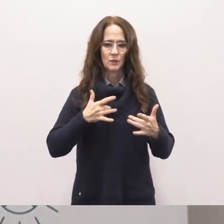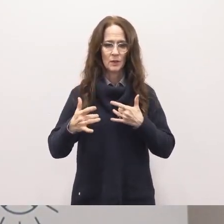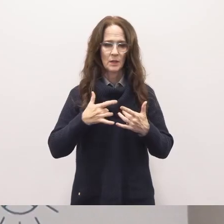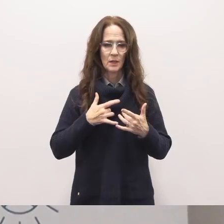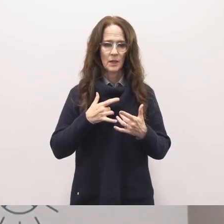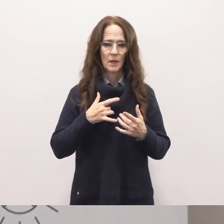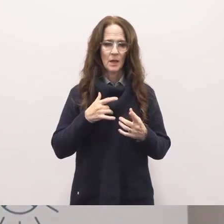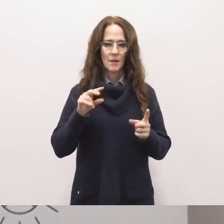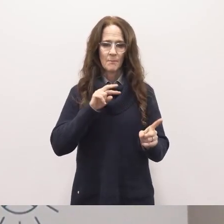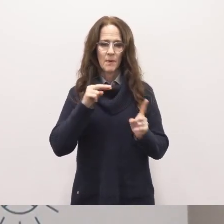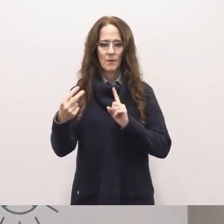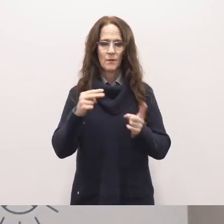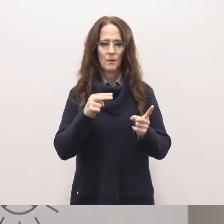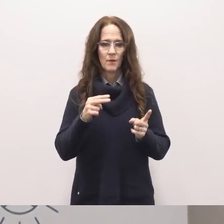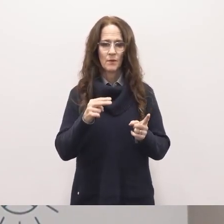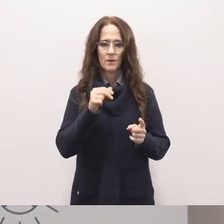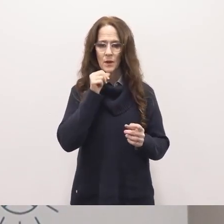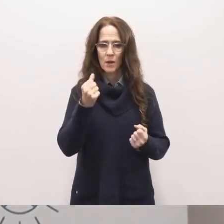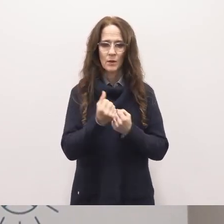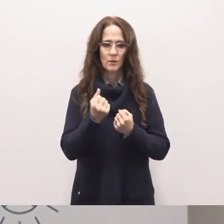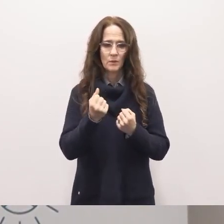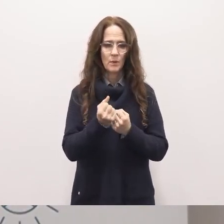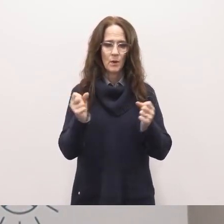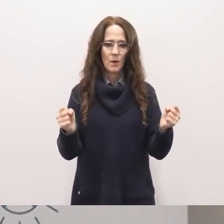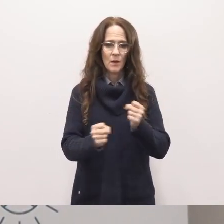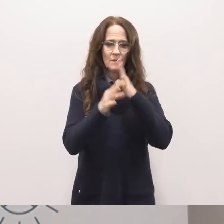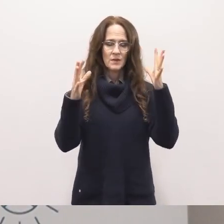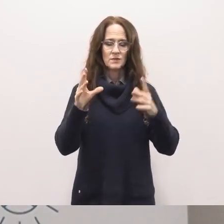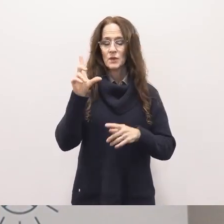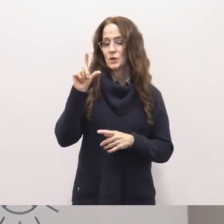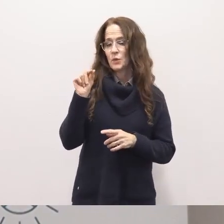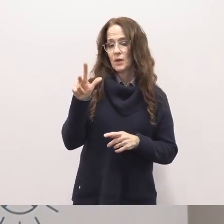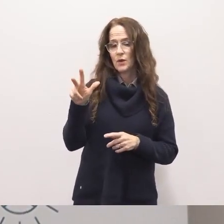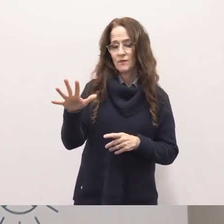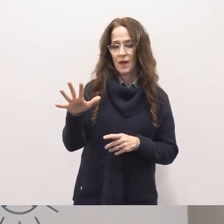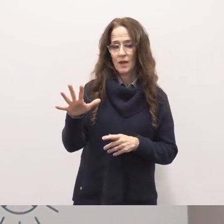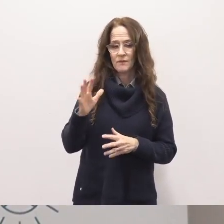of support for Vision 2035 and the equity policy.